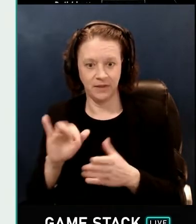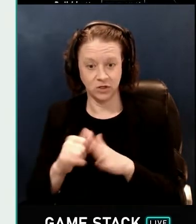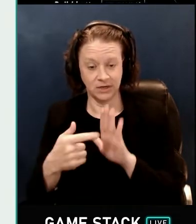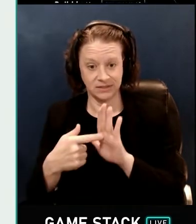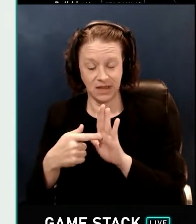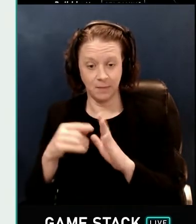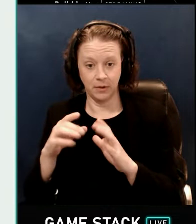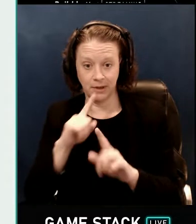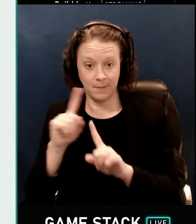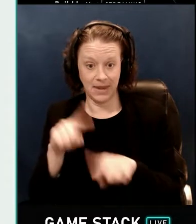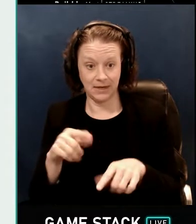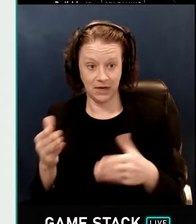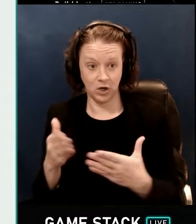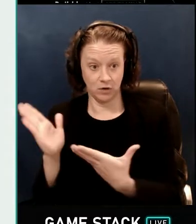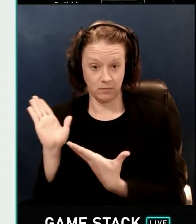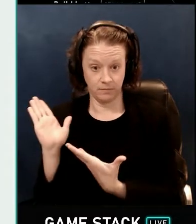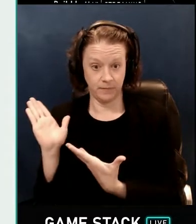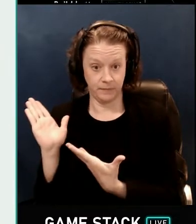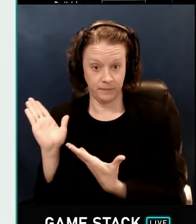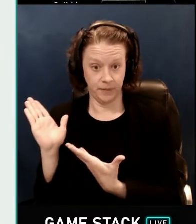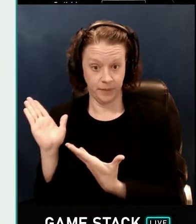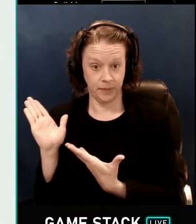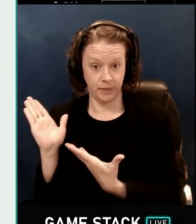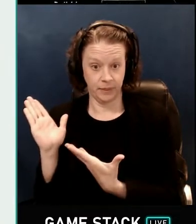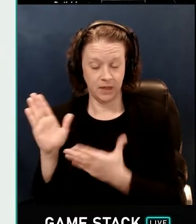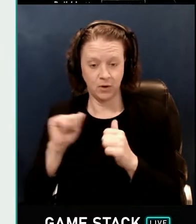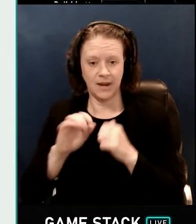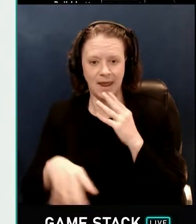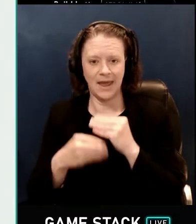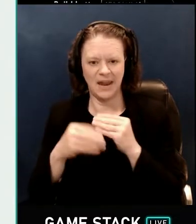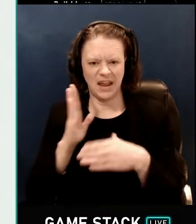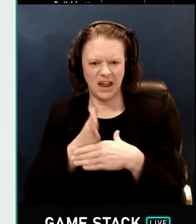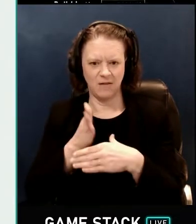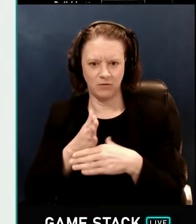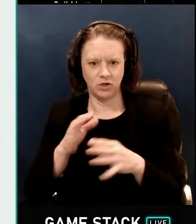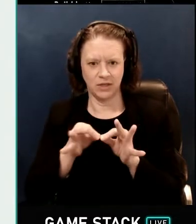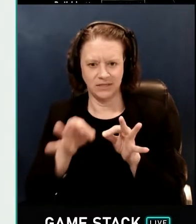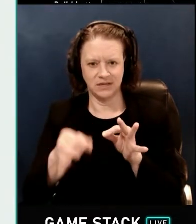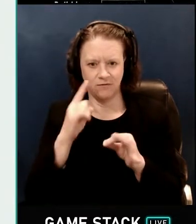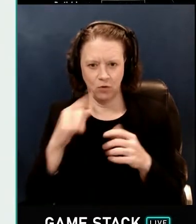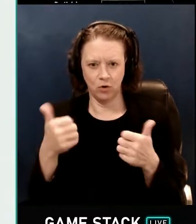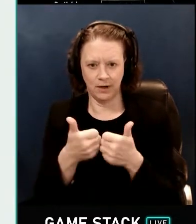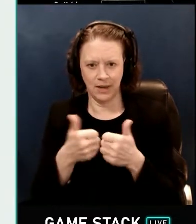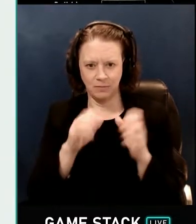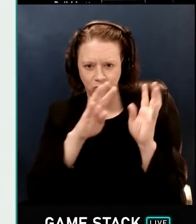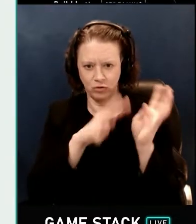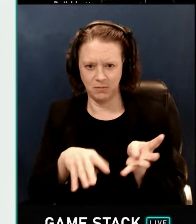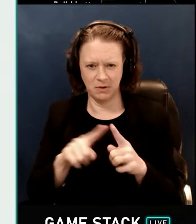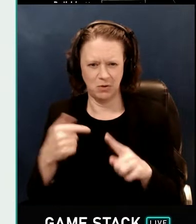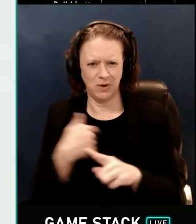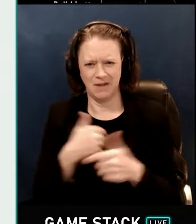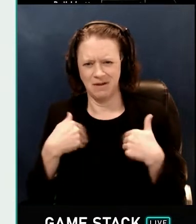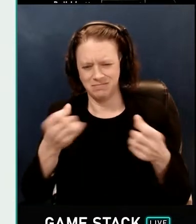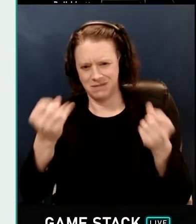latency for a game stream, but there are lots of other options as well to try different scenarios. If you want to try latency from the cloud,